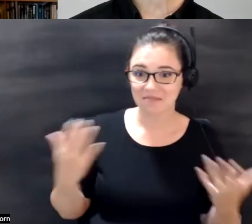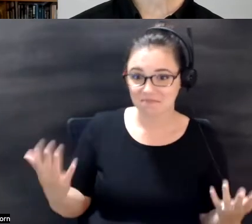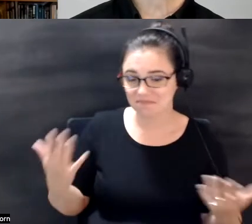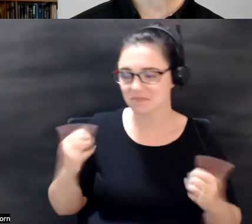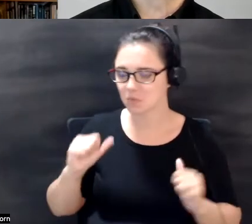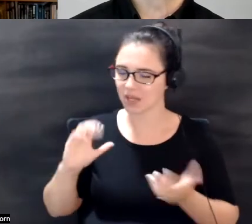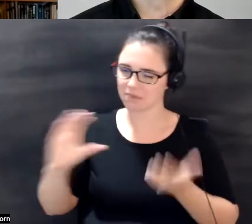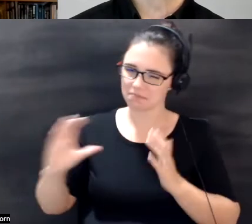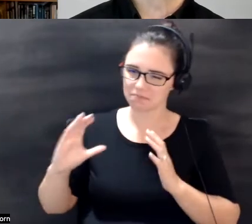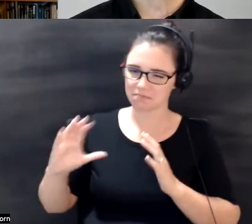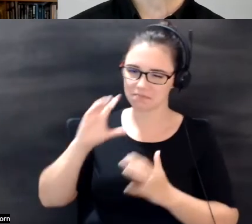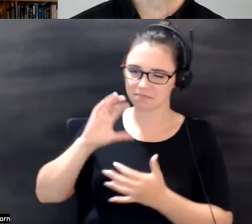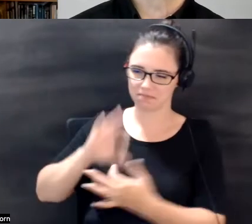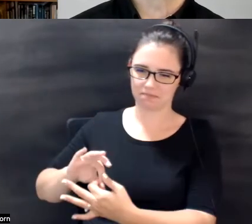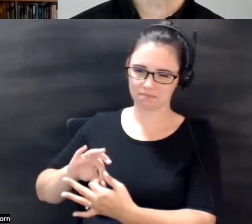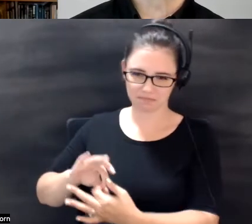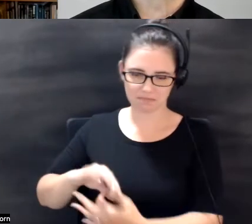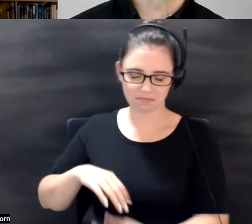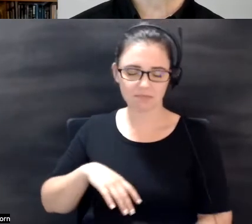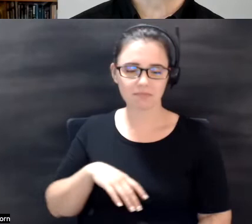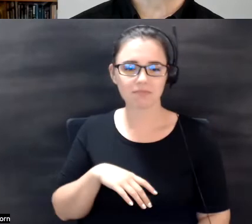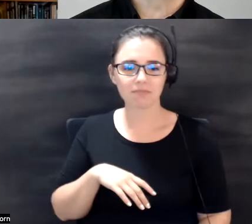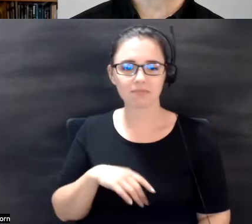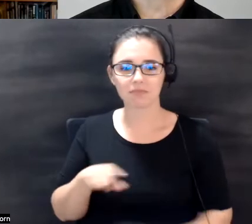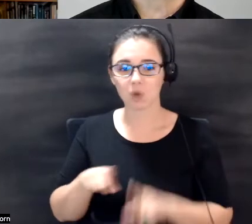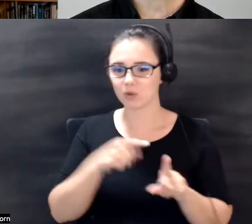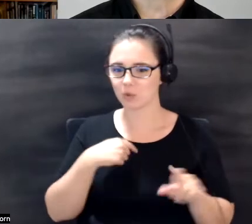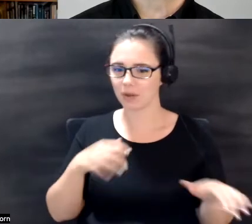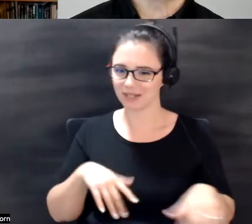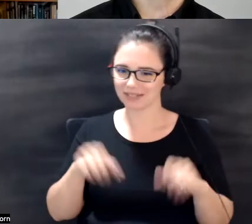Um, also, I'm, I'm I'm adopted too-- that was a piece of--